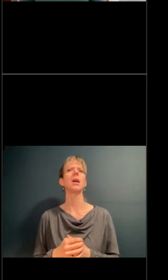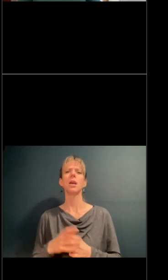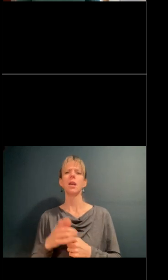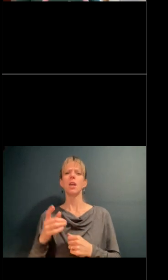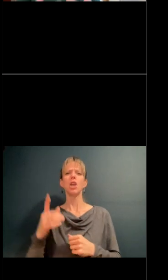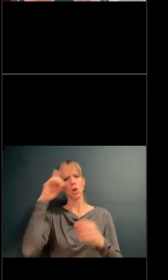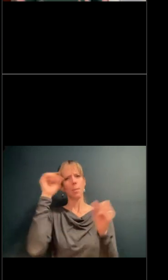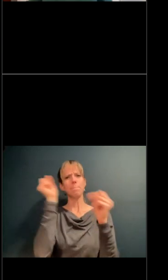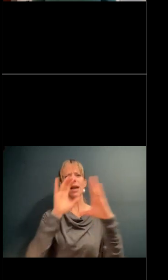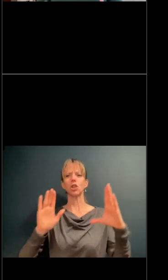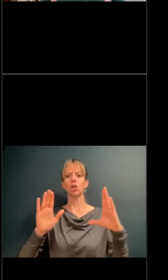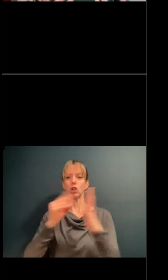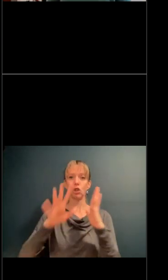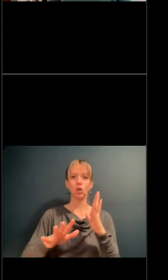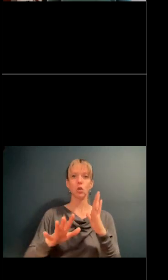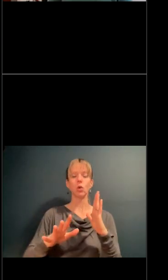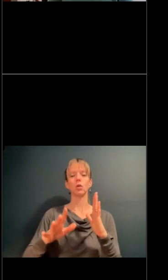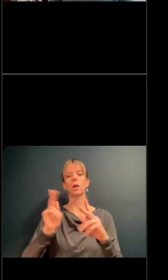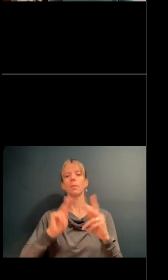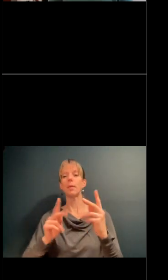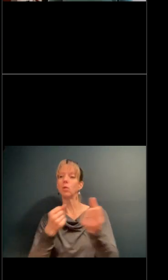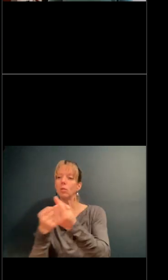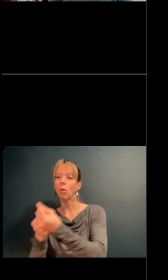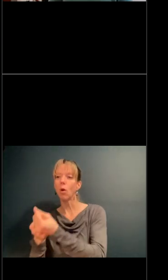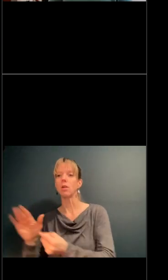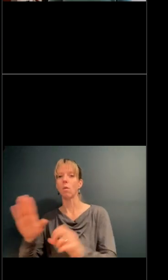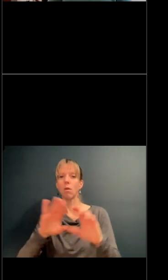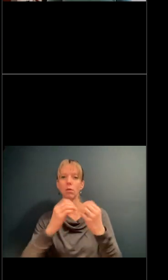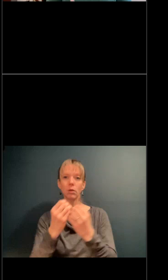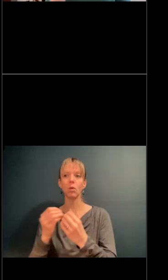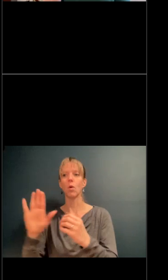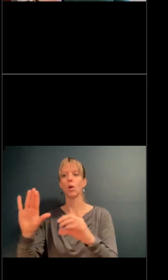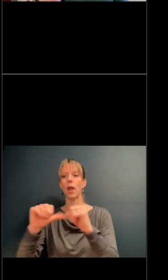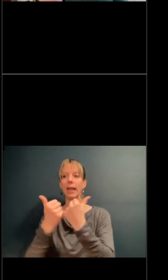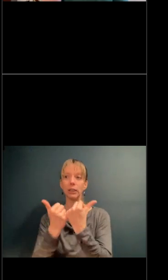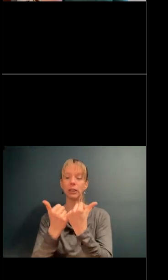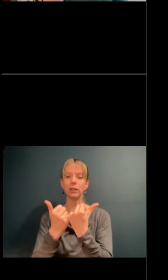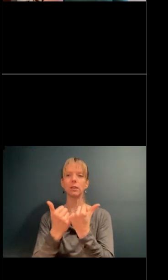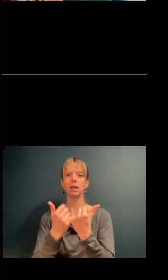or the people you support through your organization or agency, can we name people